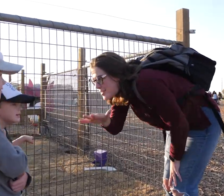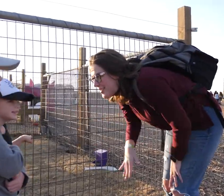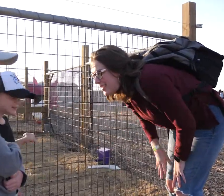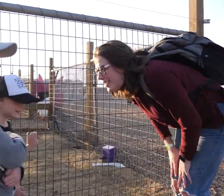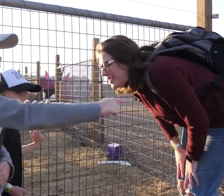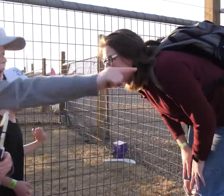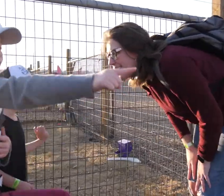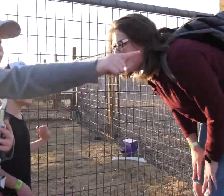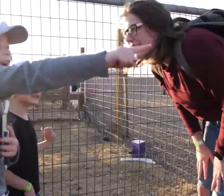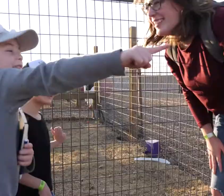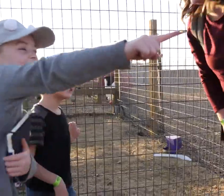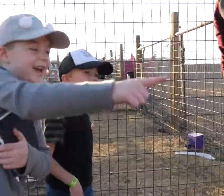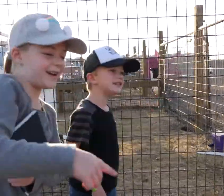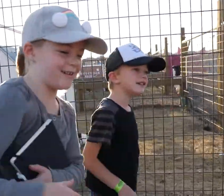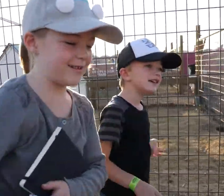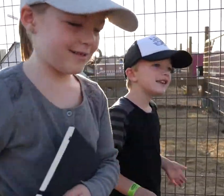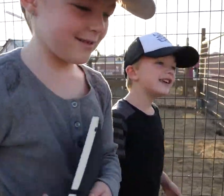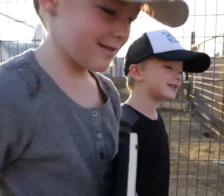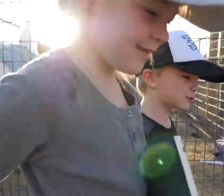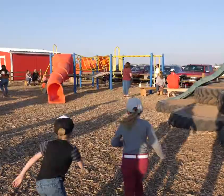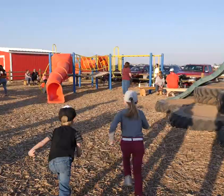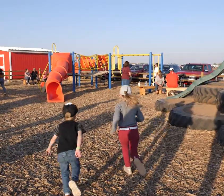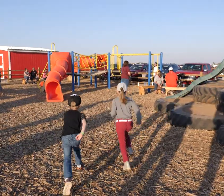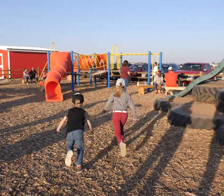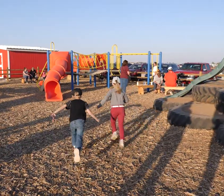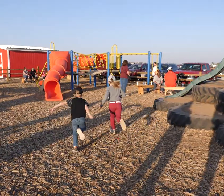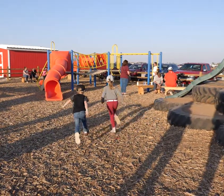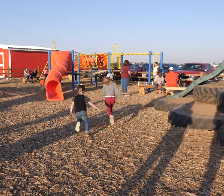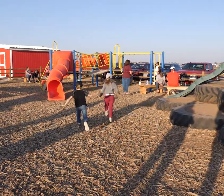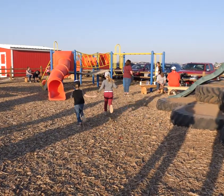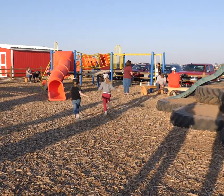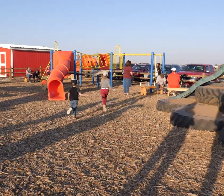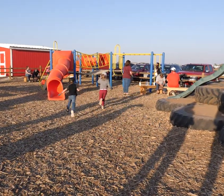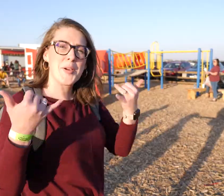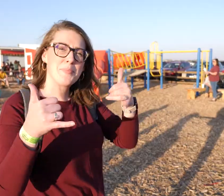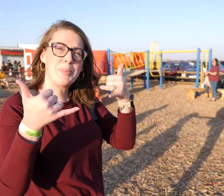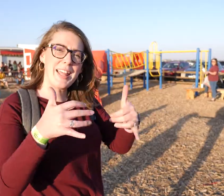Yeah right there!